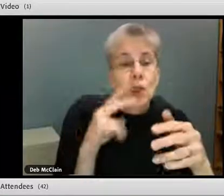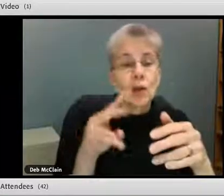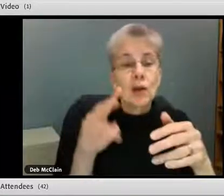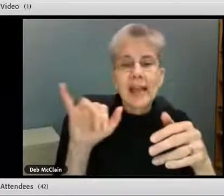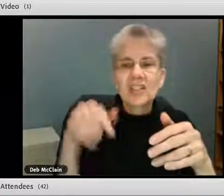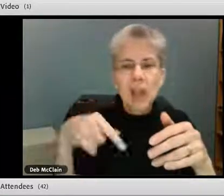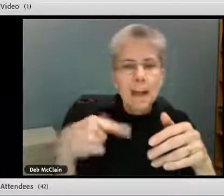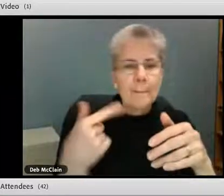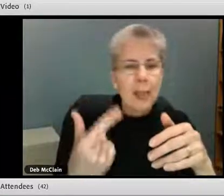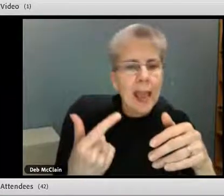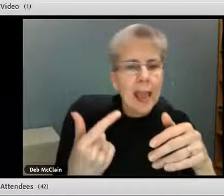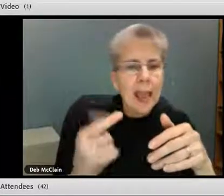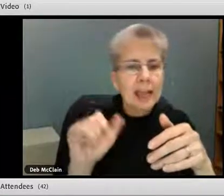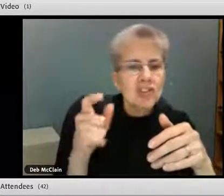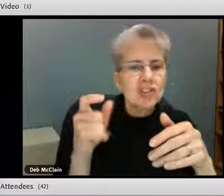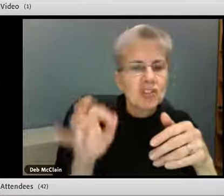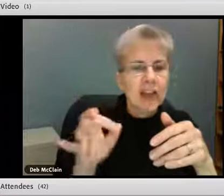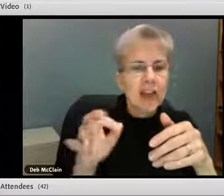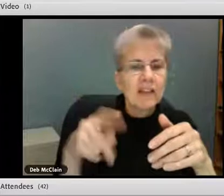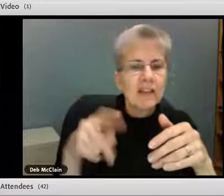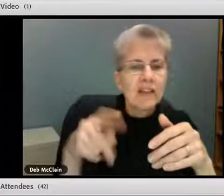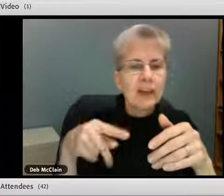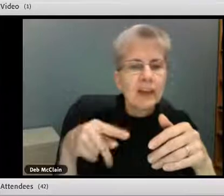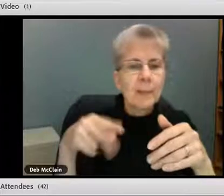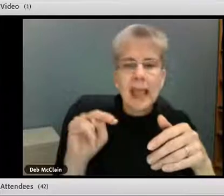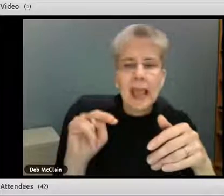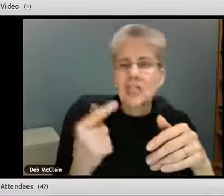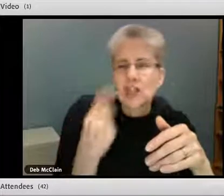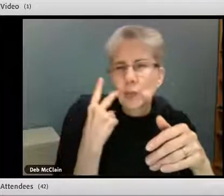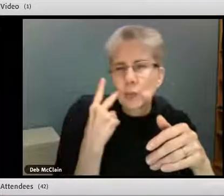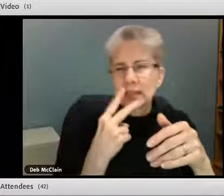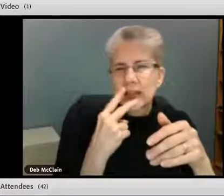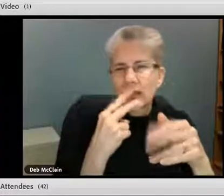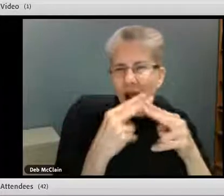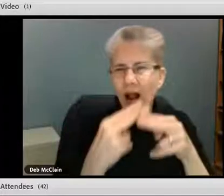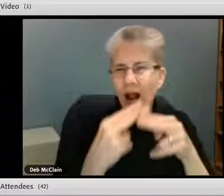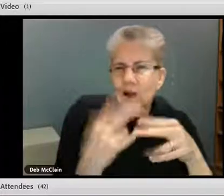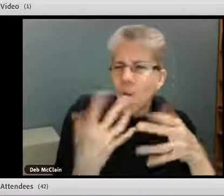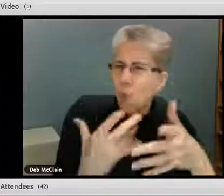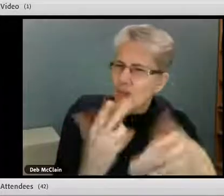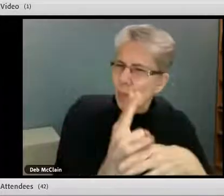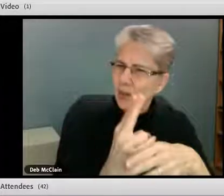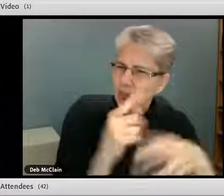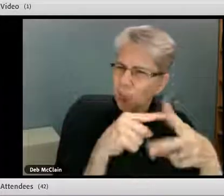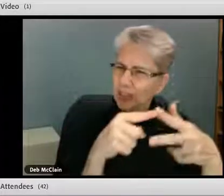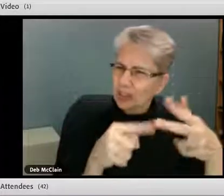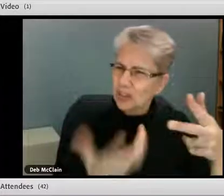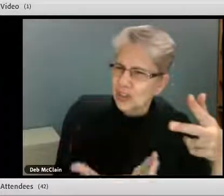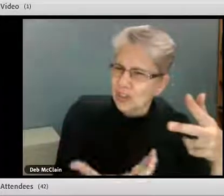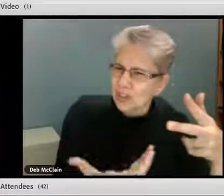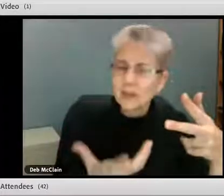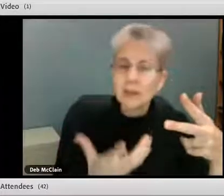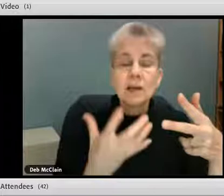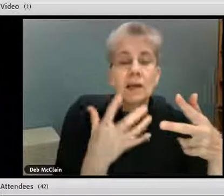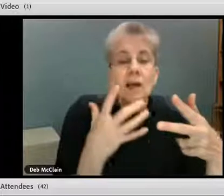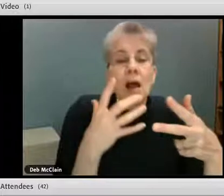And you'll see those all through the Internet, and you think, "Well, which one do I want to use?" Gifs are simple animations.